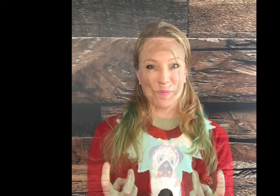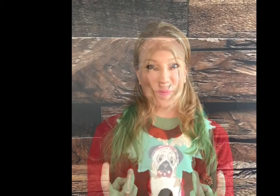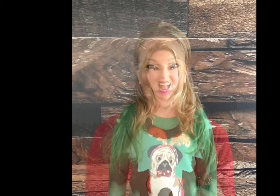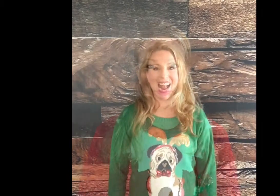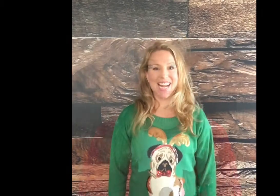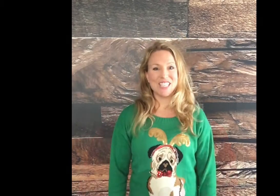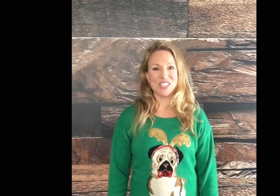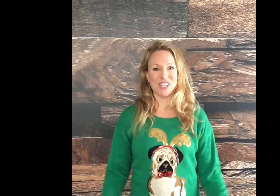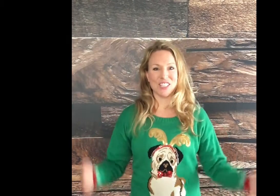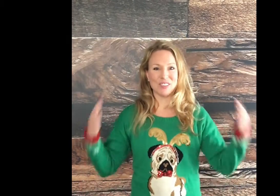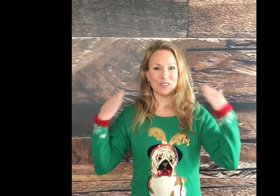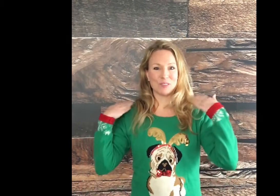ANGEL